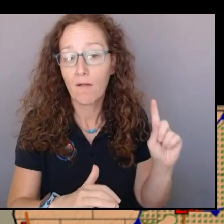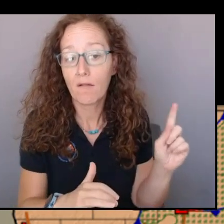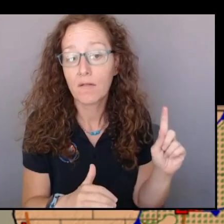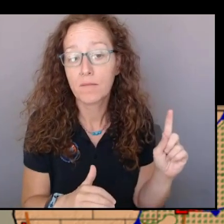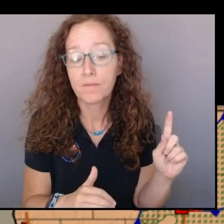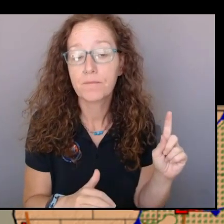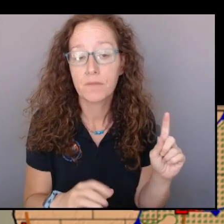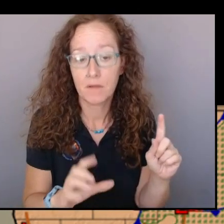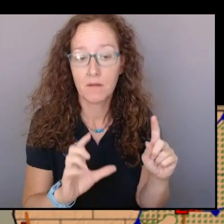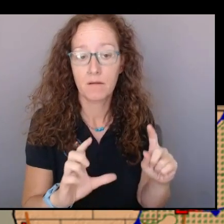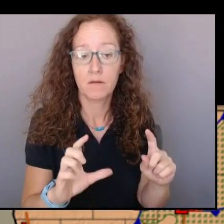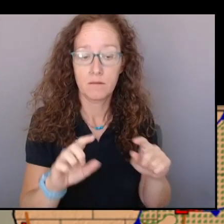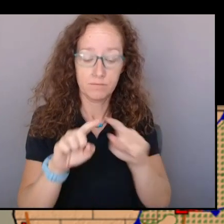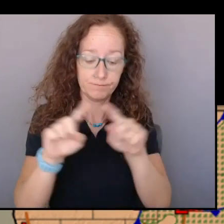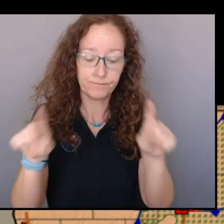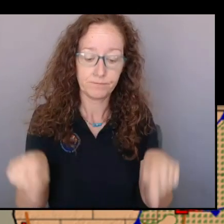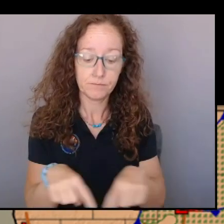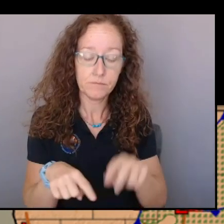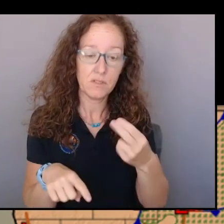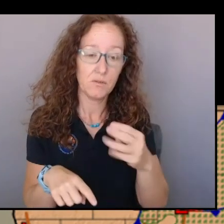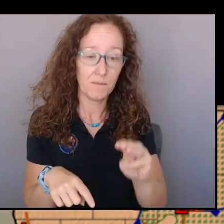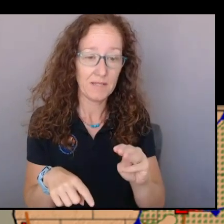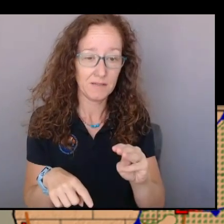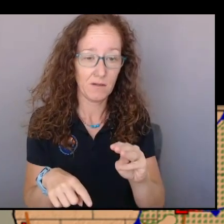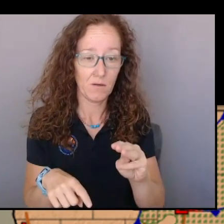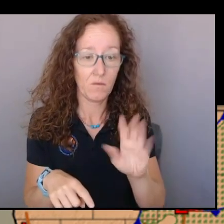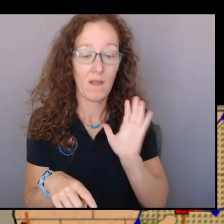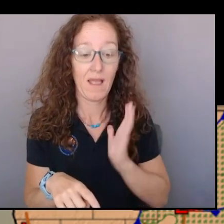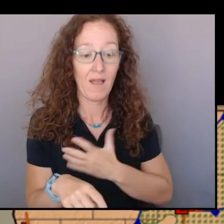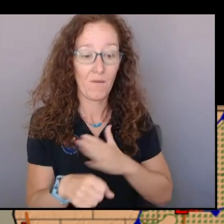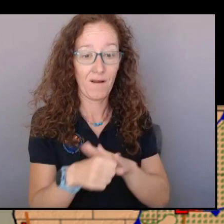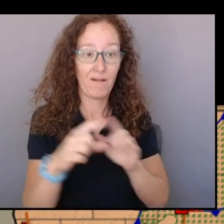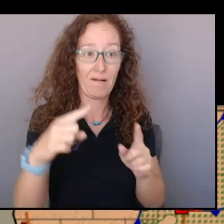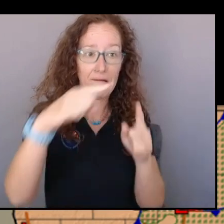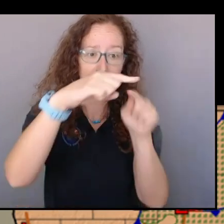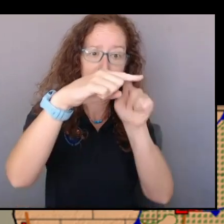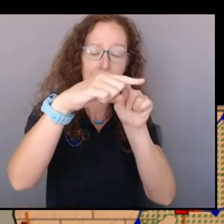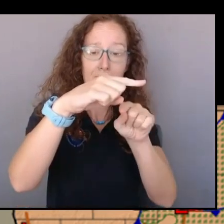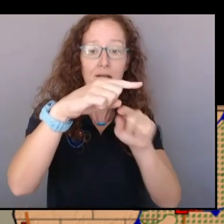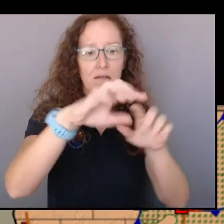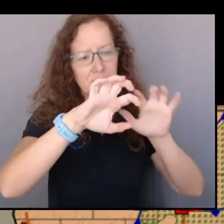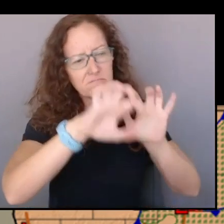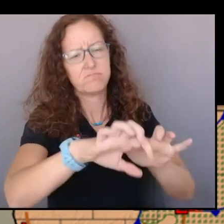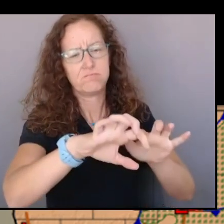Mexico right where we are located. That's something we're definitely going to be watching, but by tomorrow afternoon I